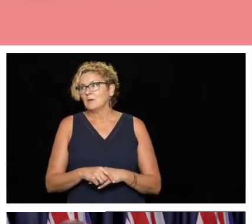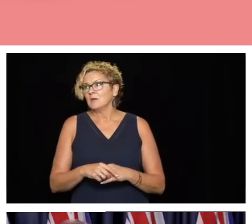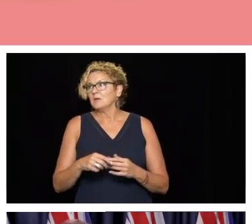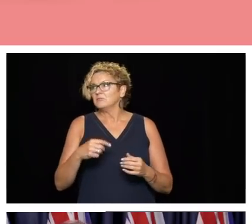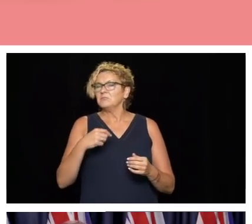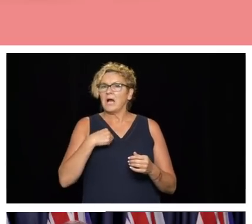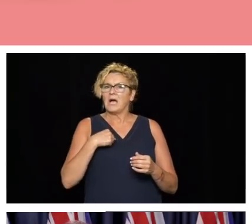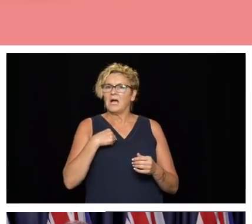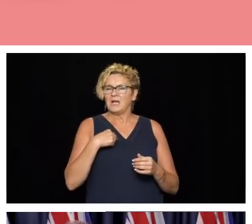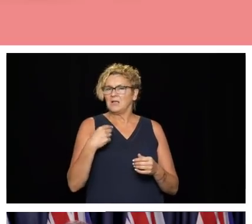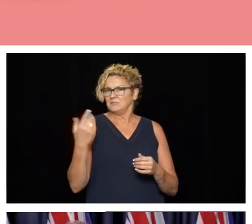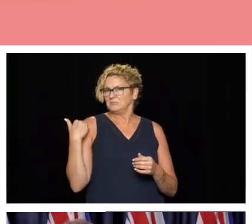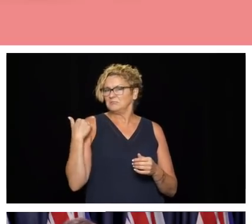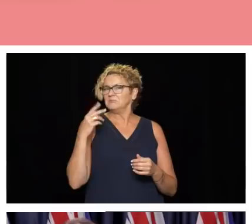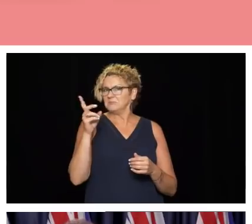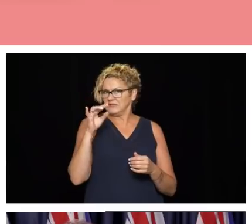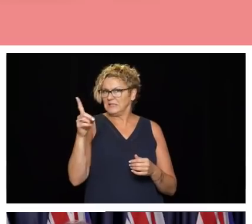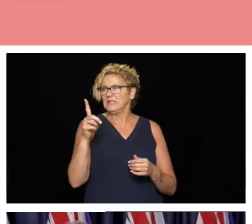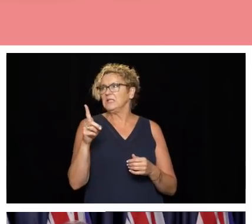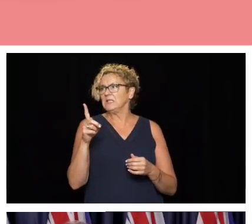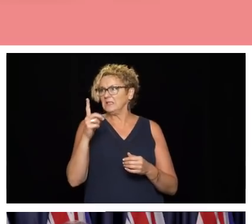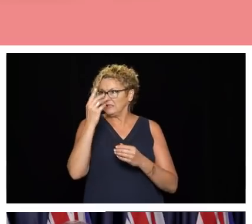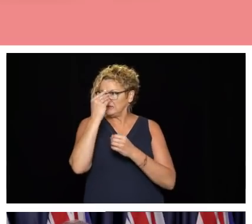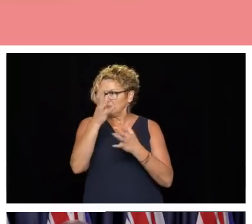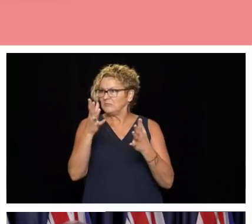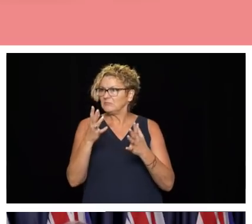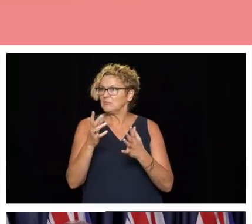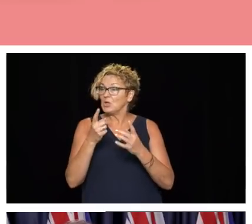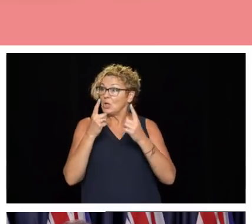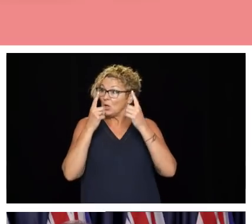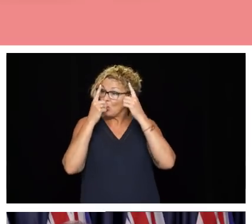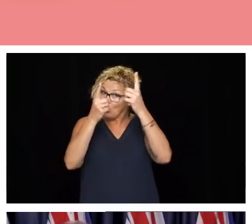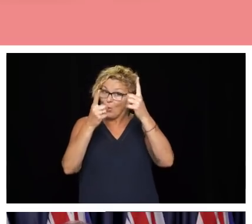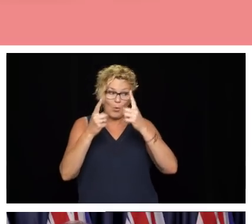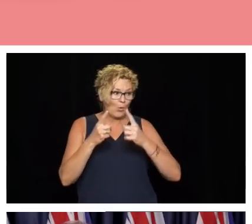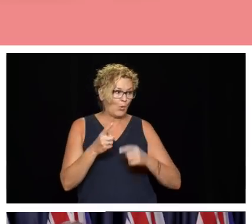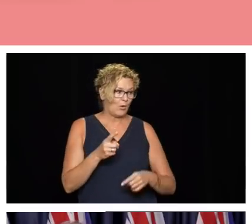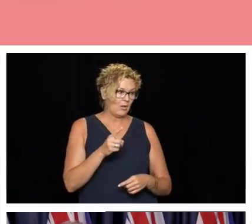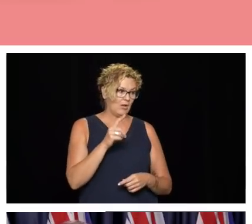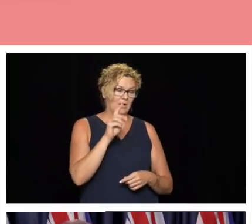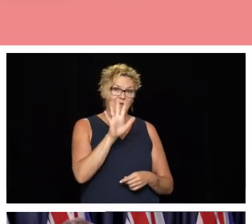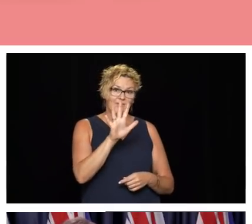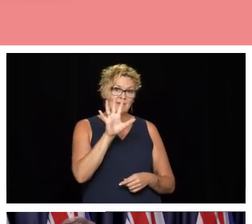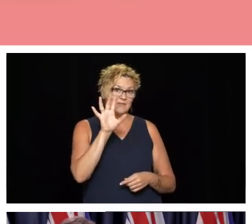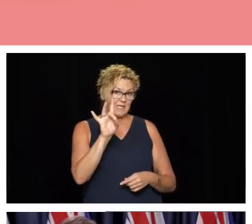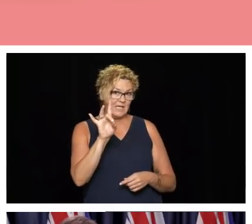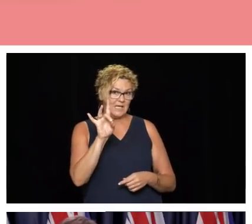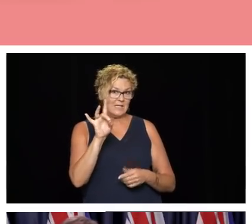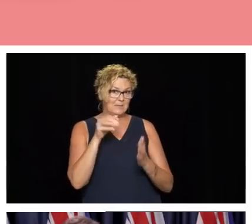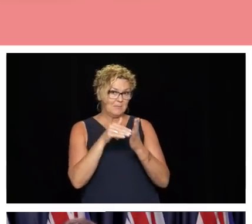We presented information just so you know, on July 27 and I will refer back to that on our volume